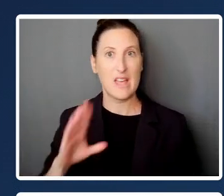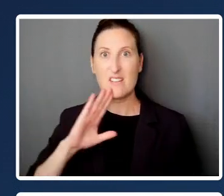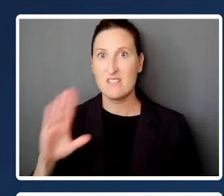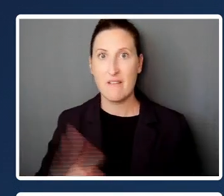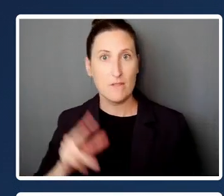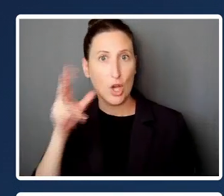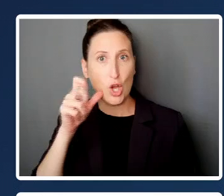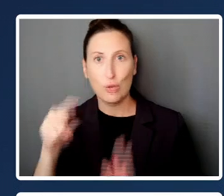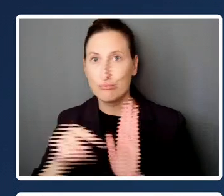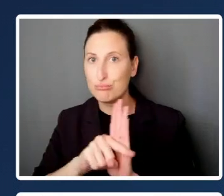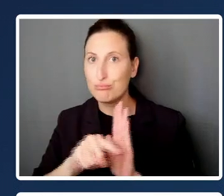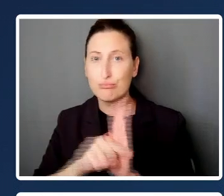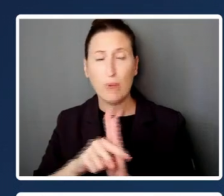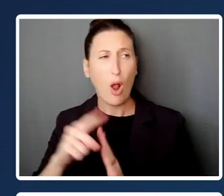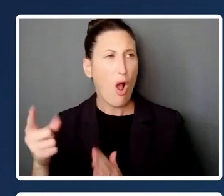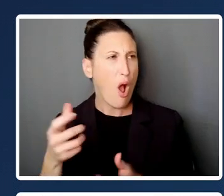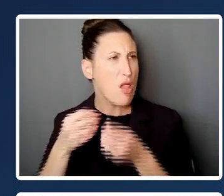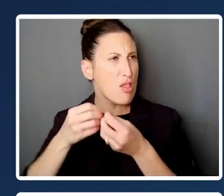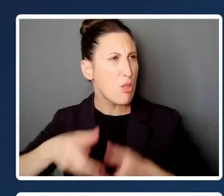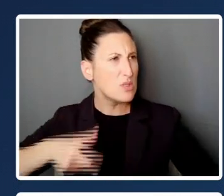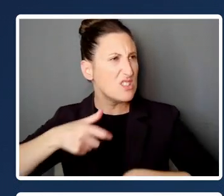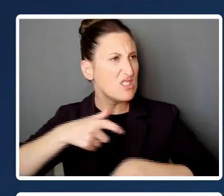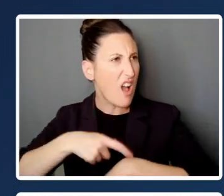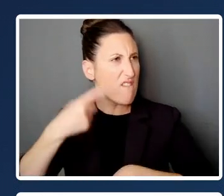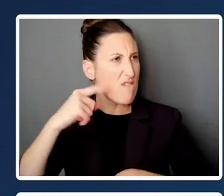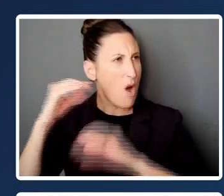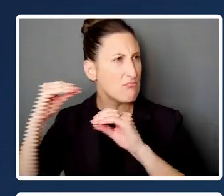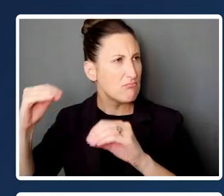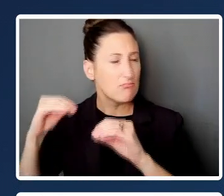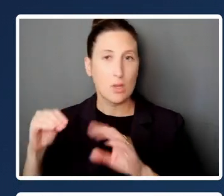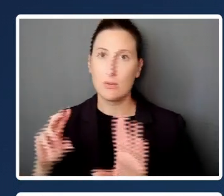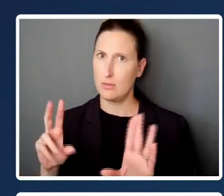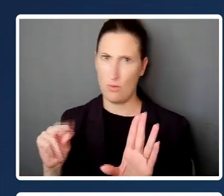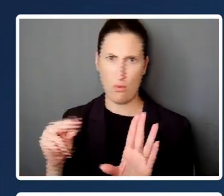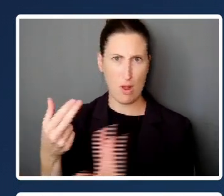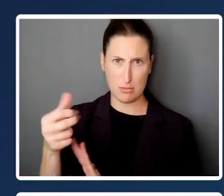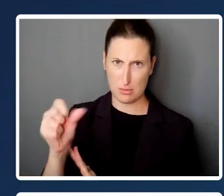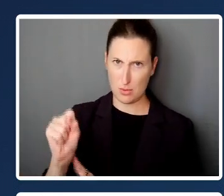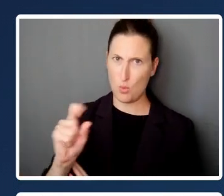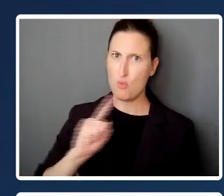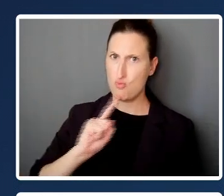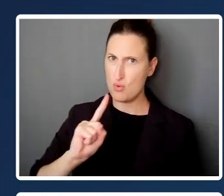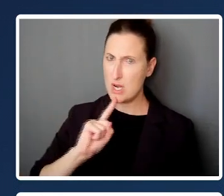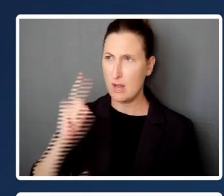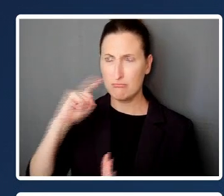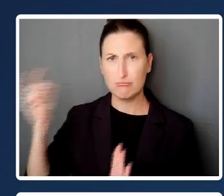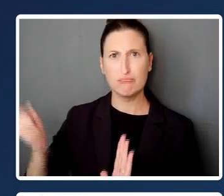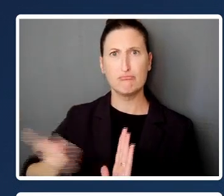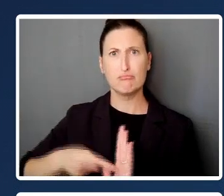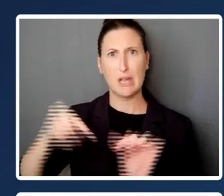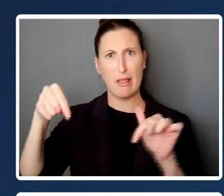time." It was -- they really recognized that this was a really important educational experience